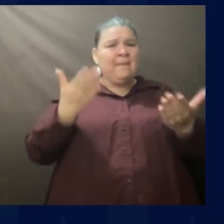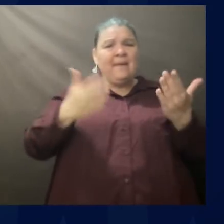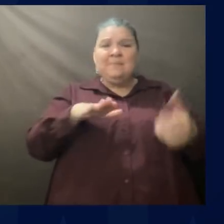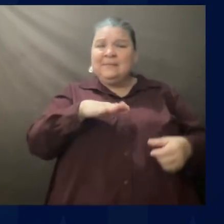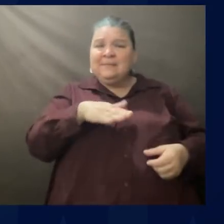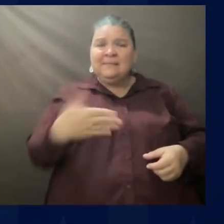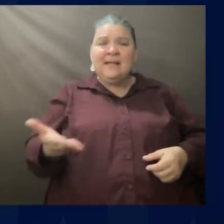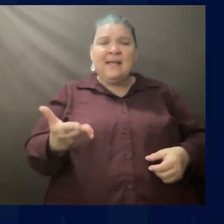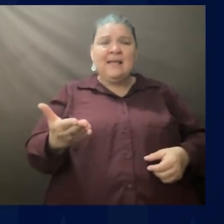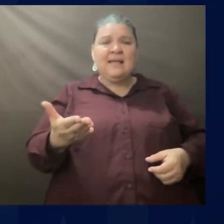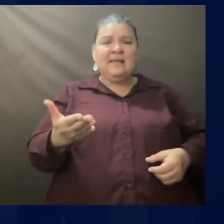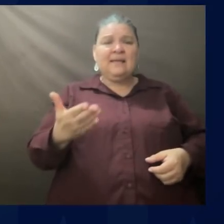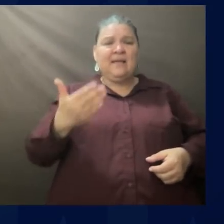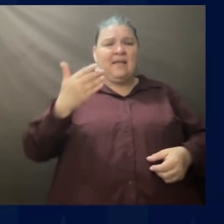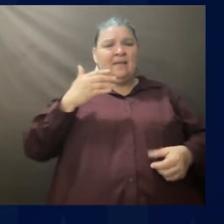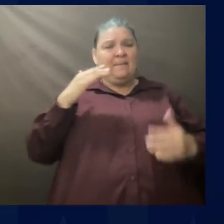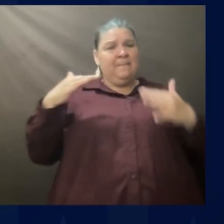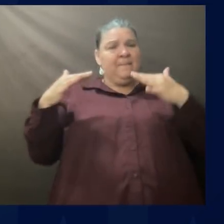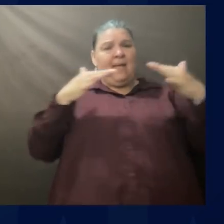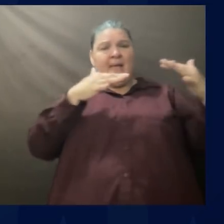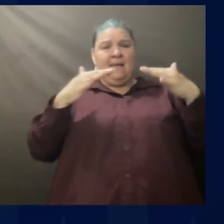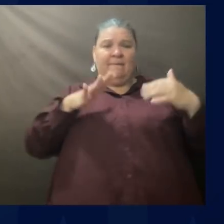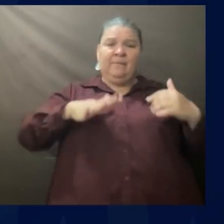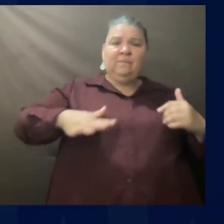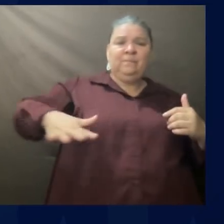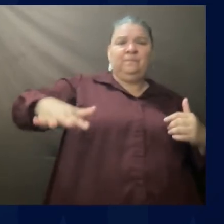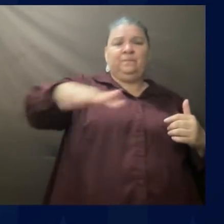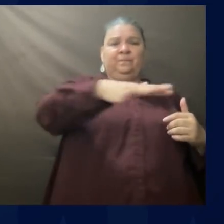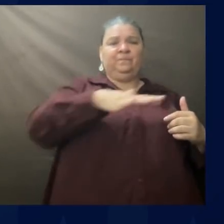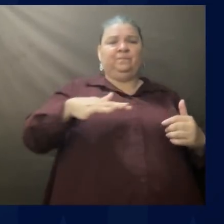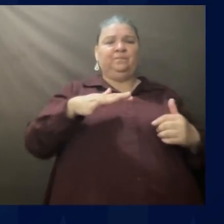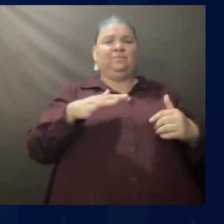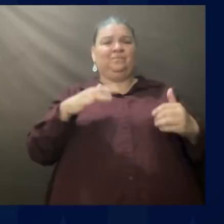The toxic smoke from burn pits near where they were based --